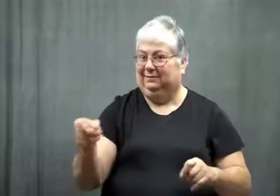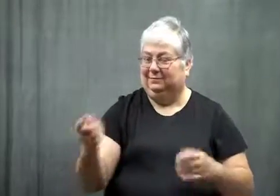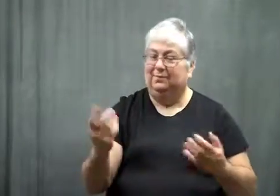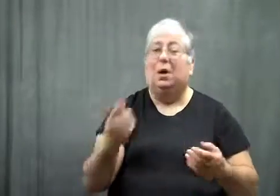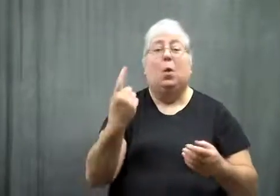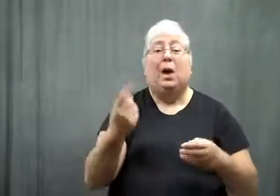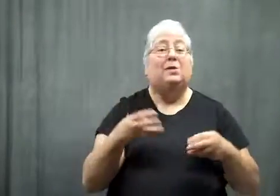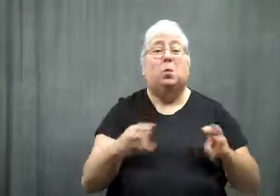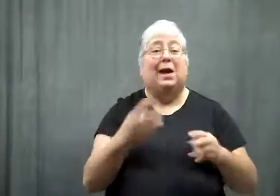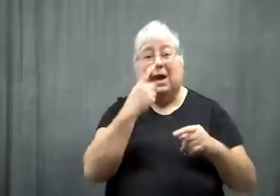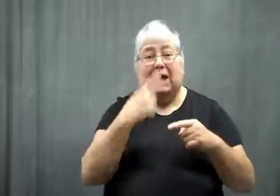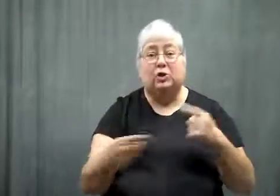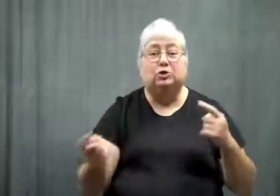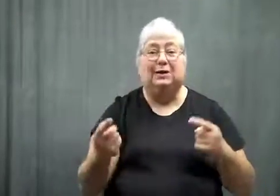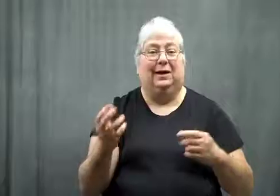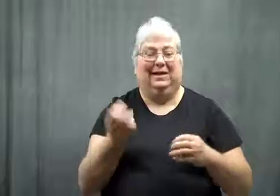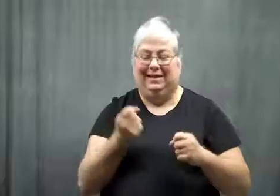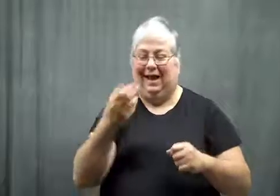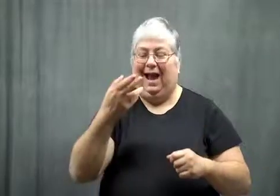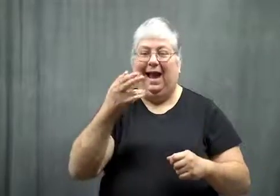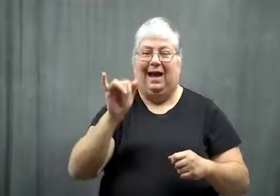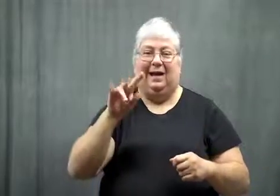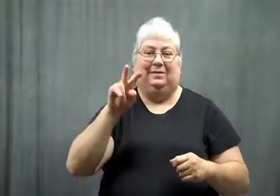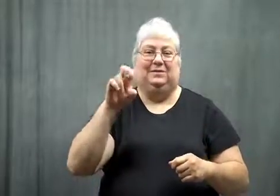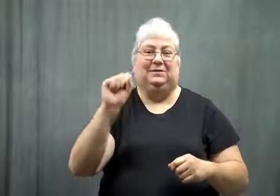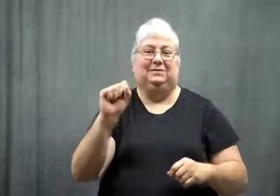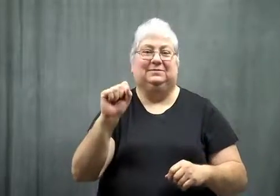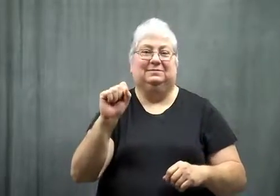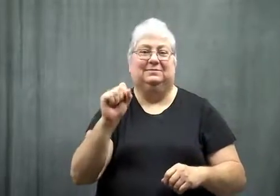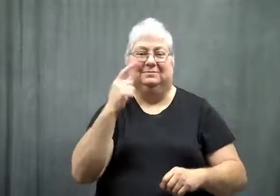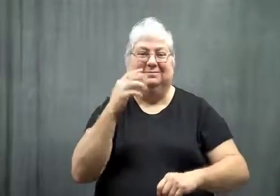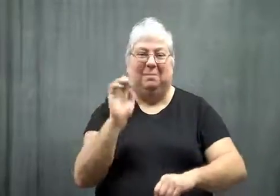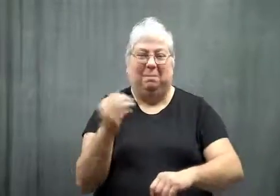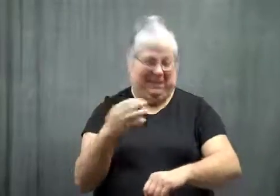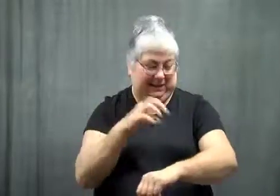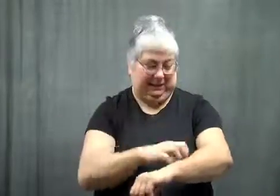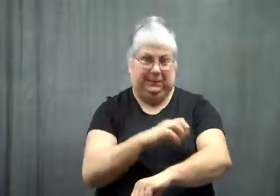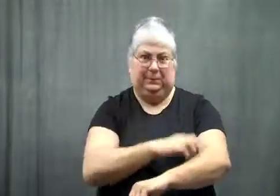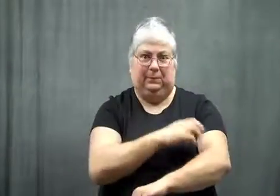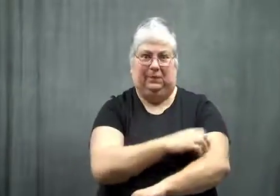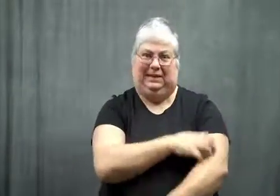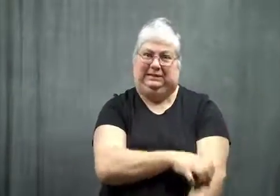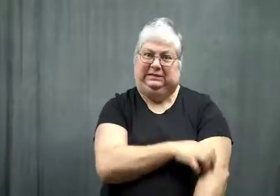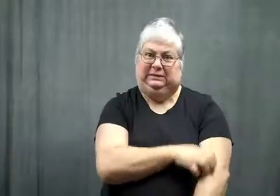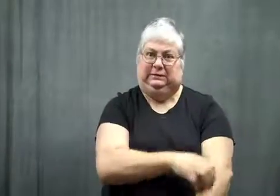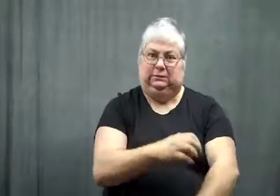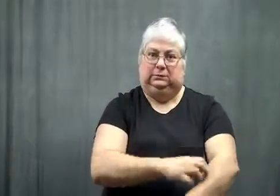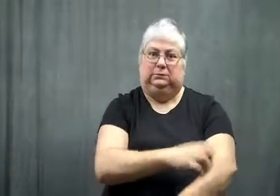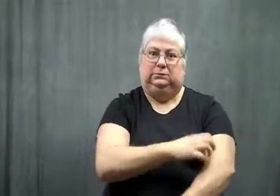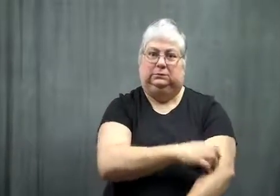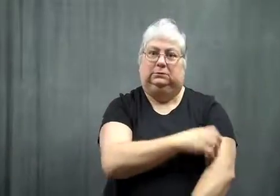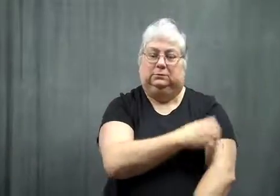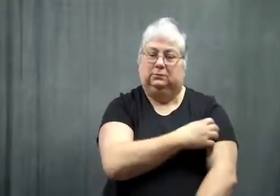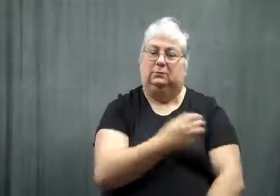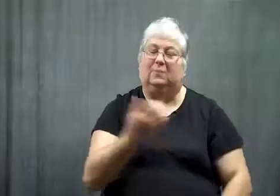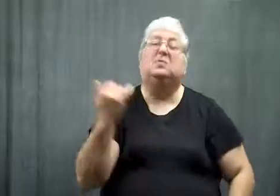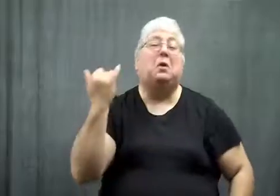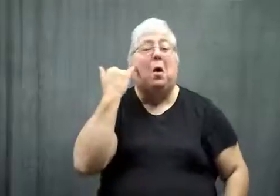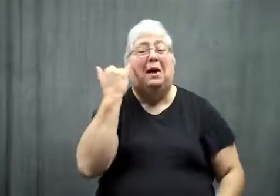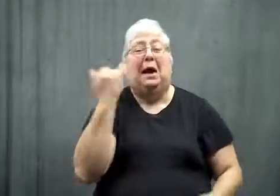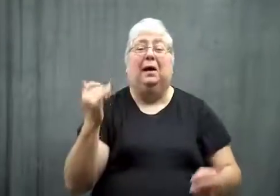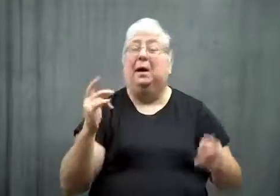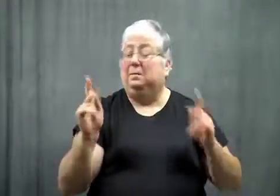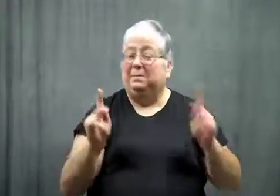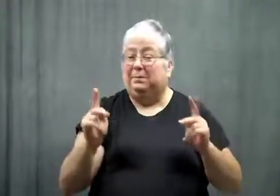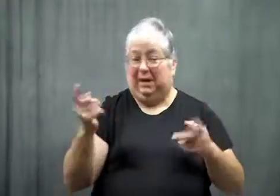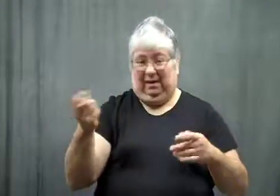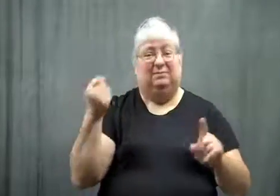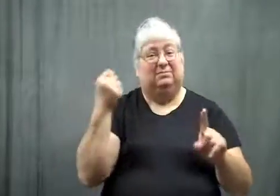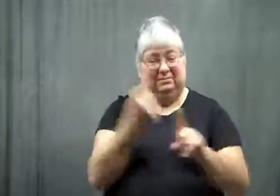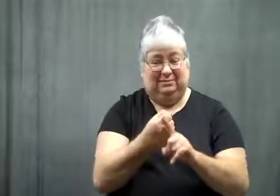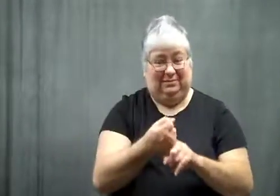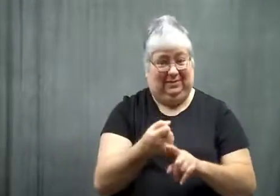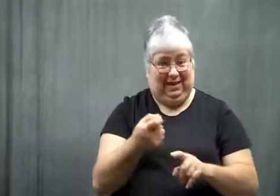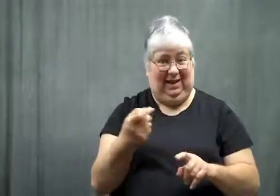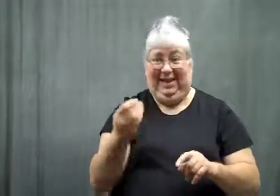One reaction is in the form of hives, an itchy rash.